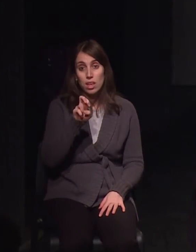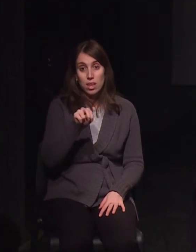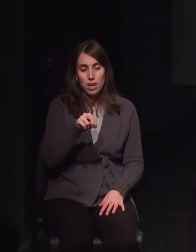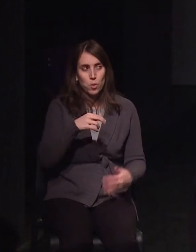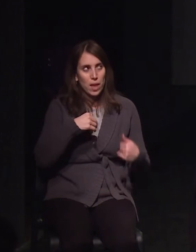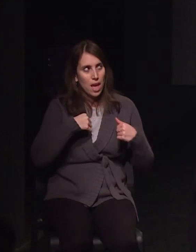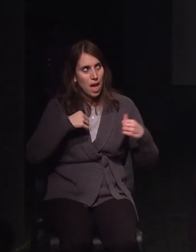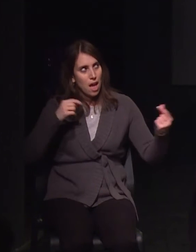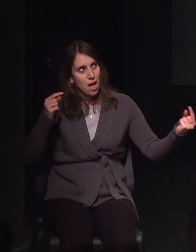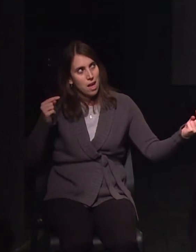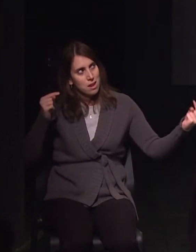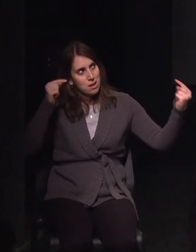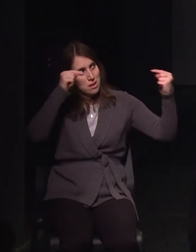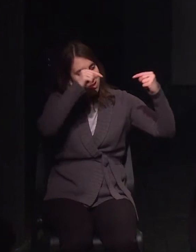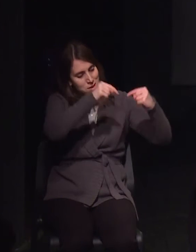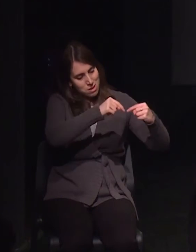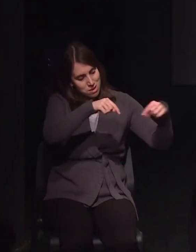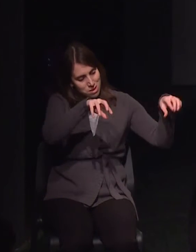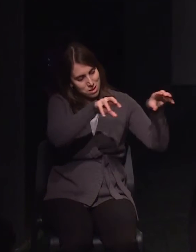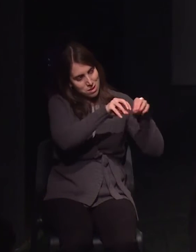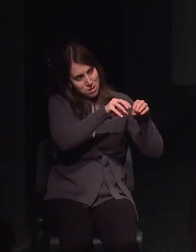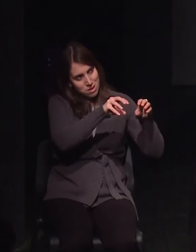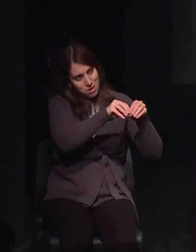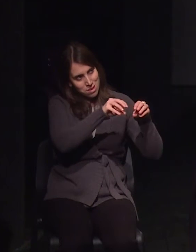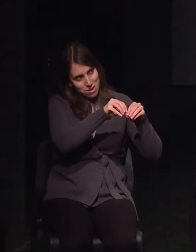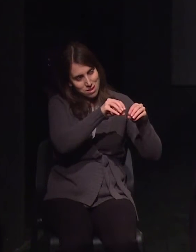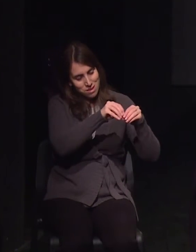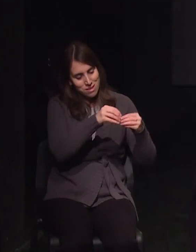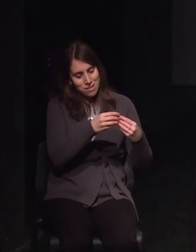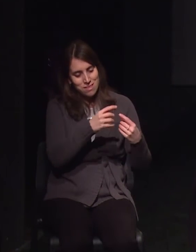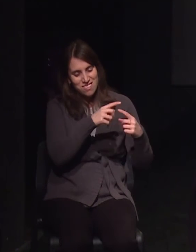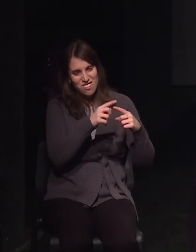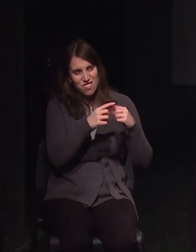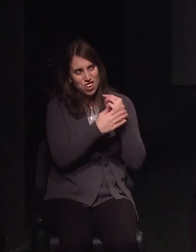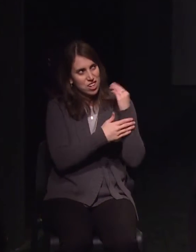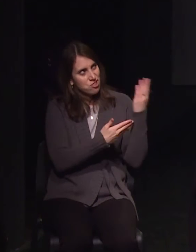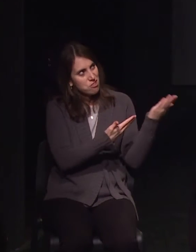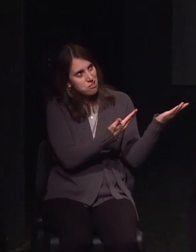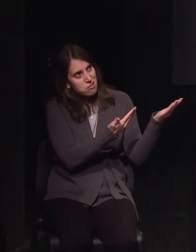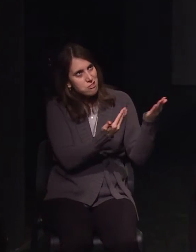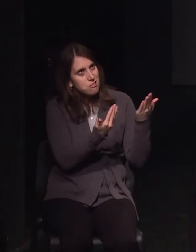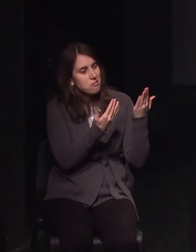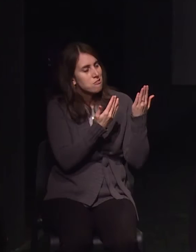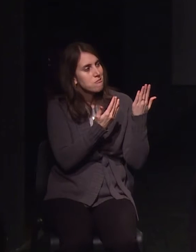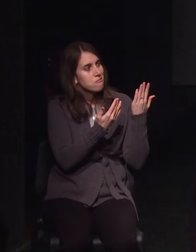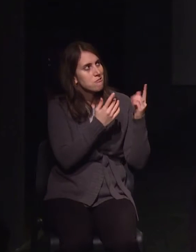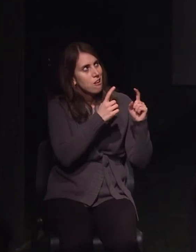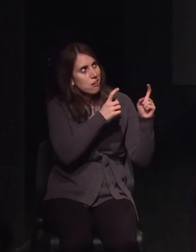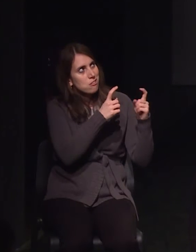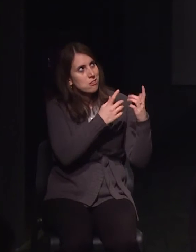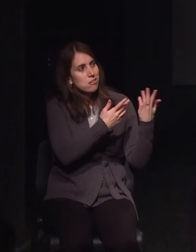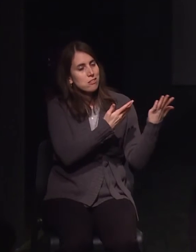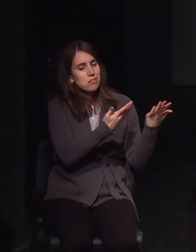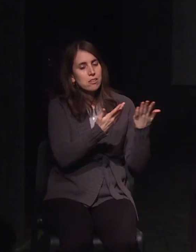global section tour convening, and in many ways while there is a rise in the attention